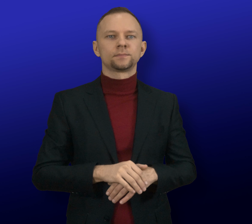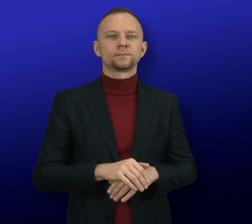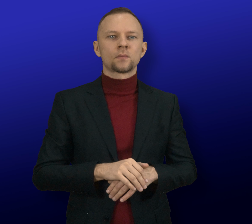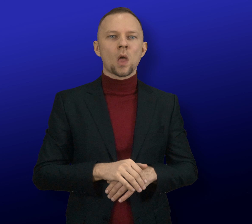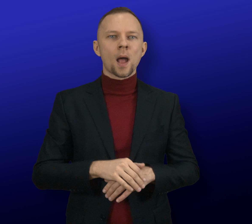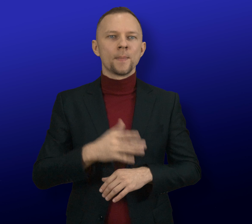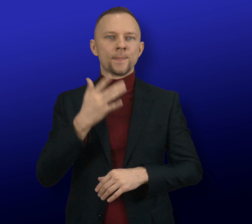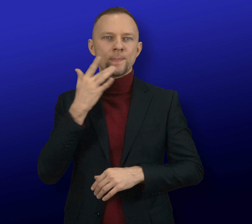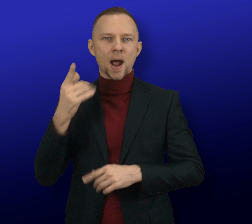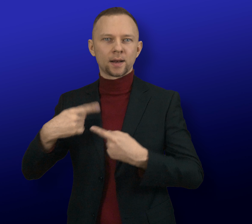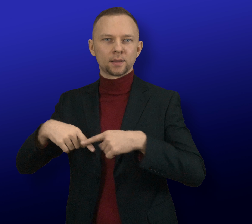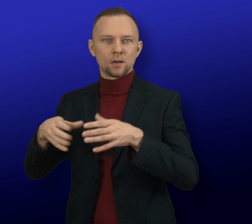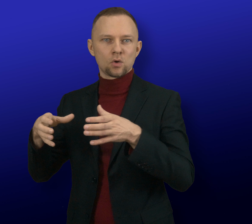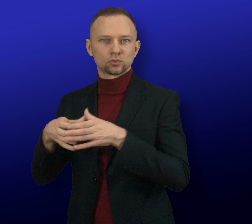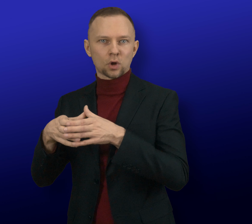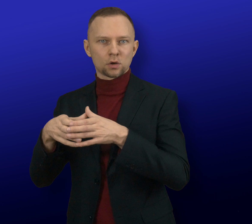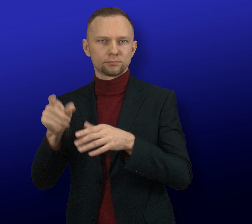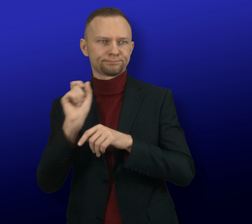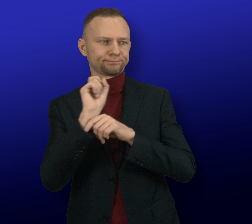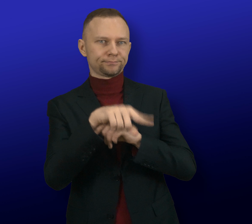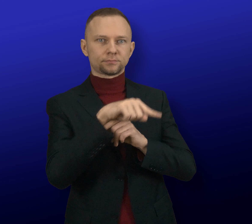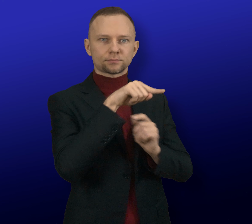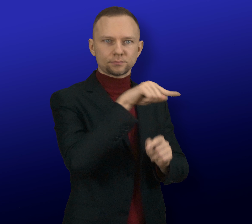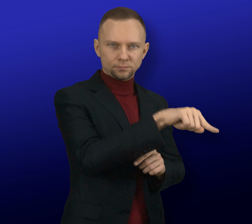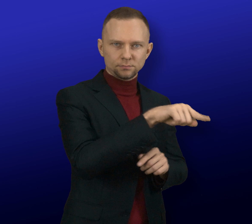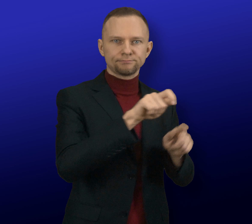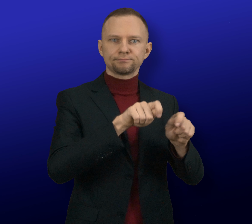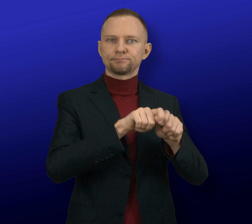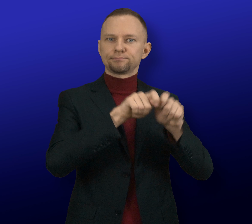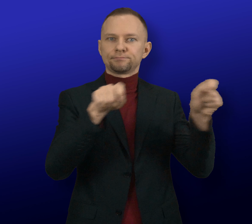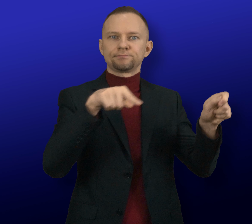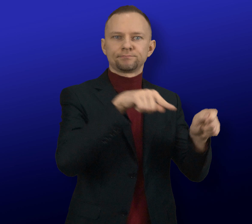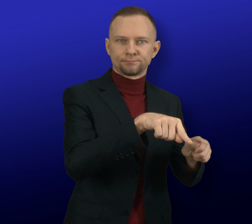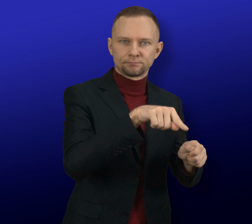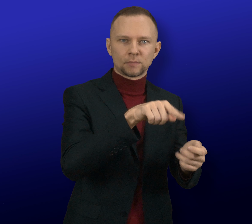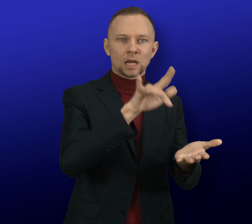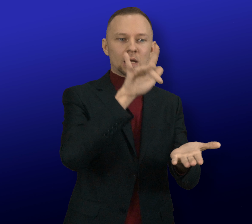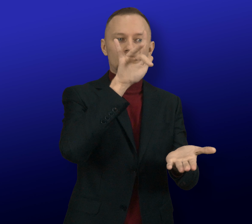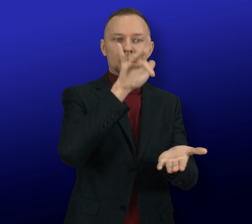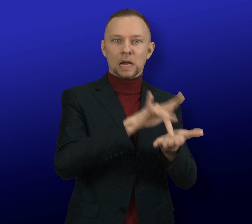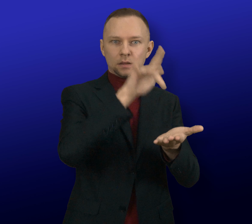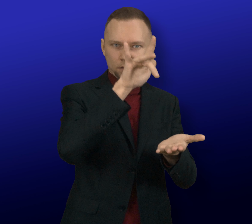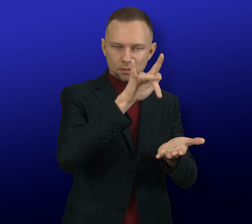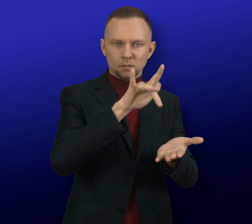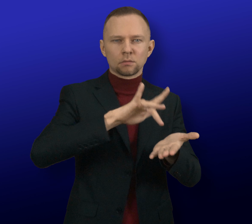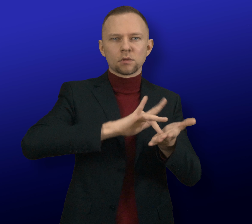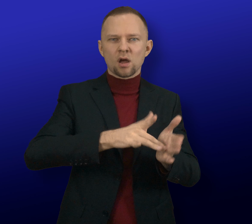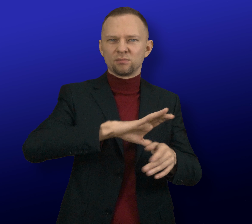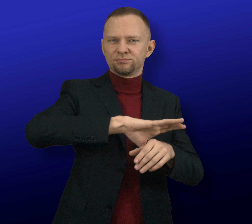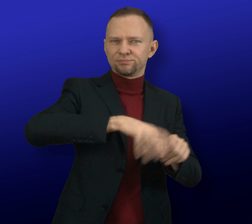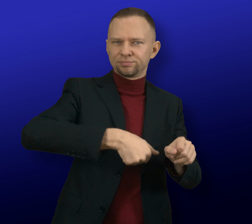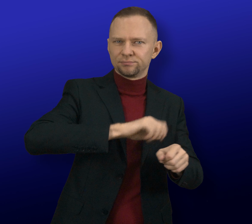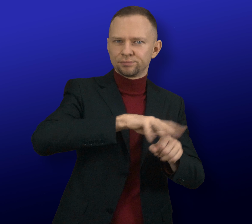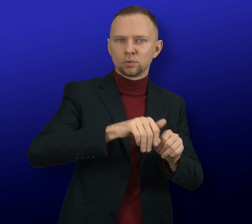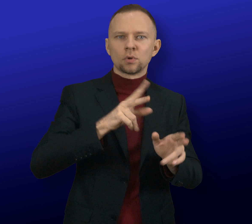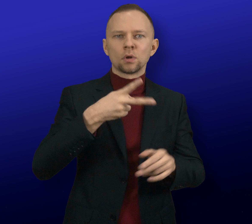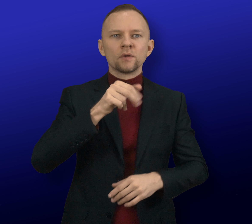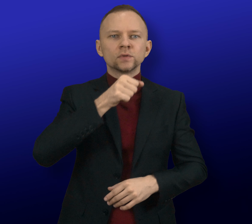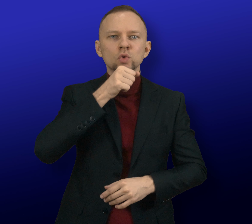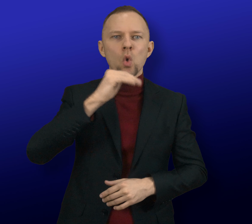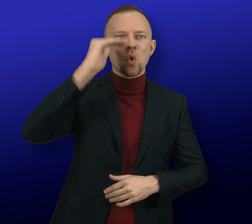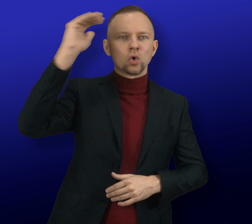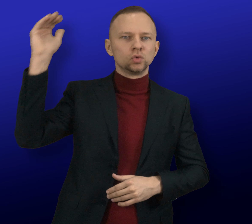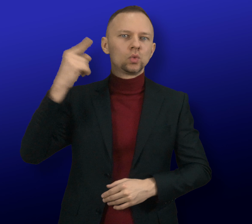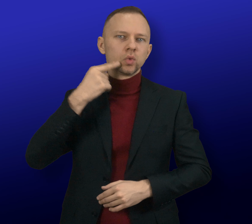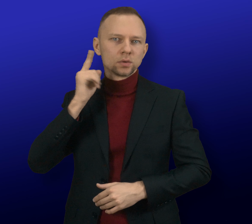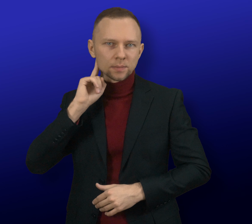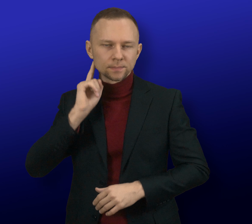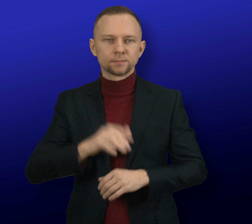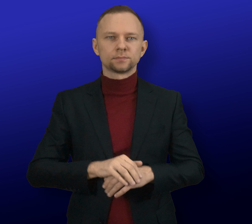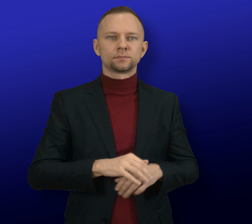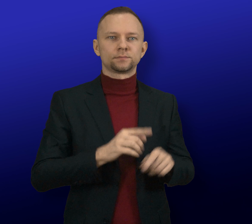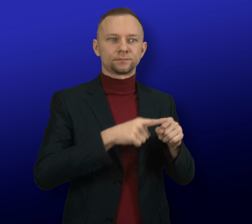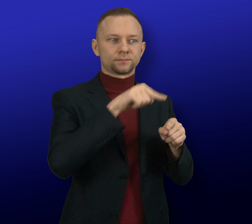On instructions from the party organization, she organized an experimental center for eliminating illiteracy among deaf and mute adults.